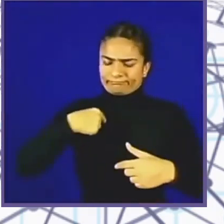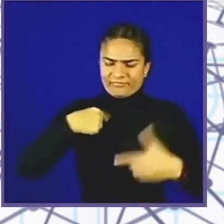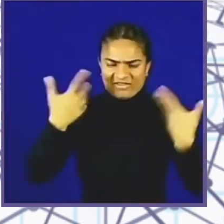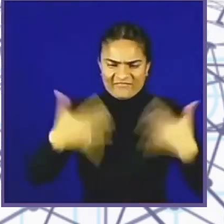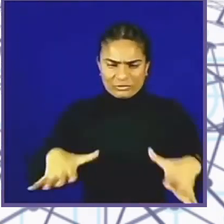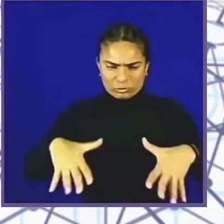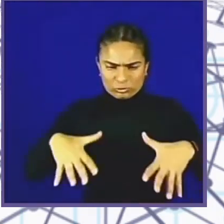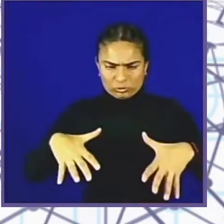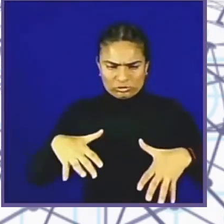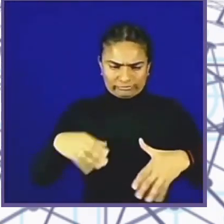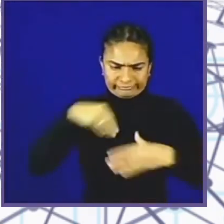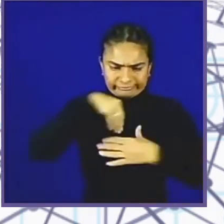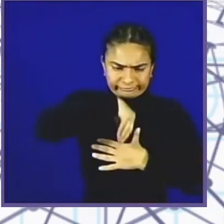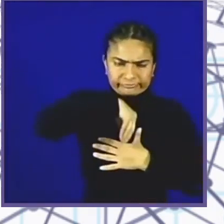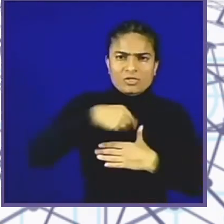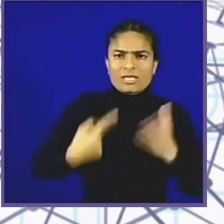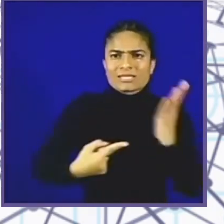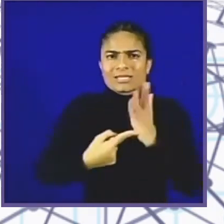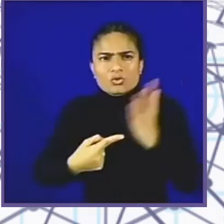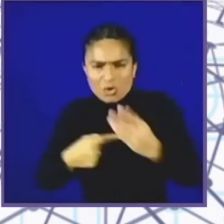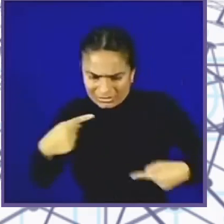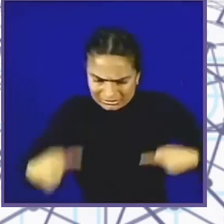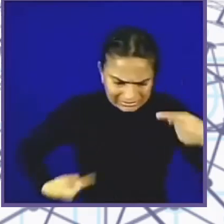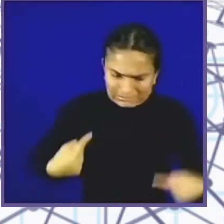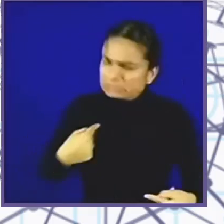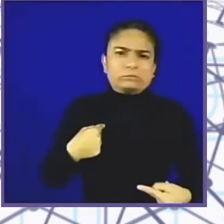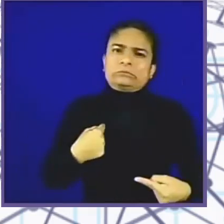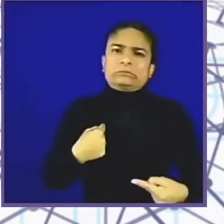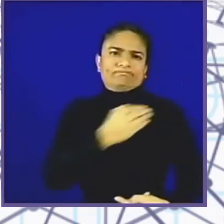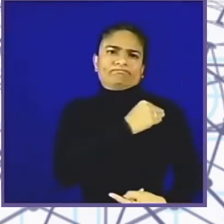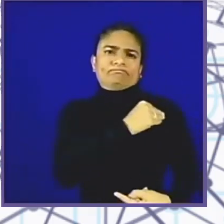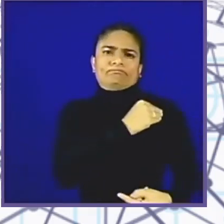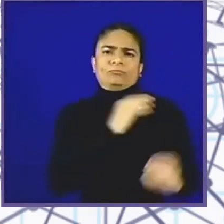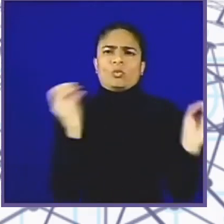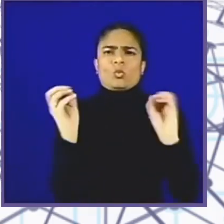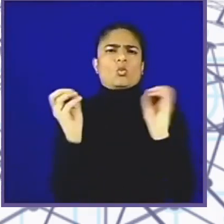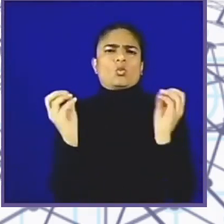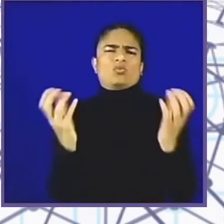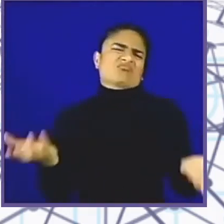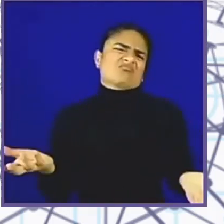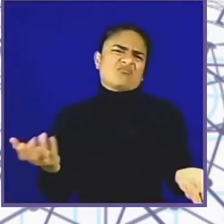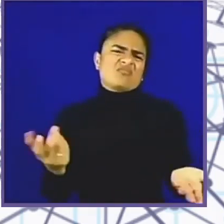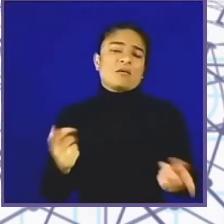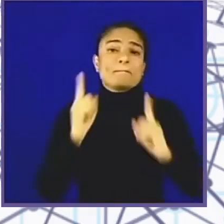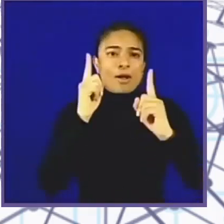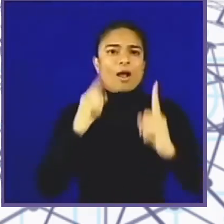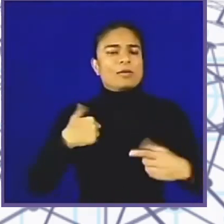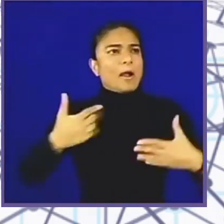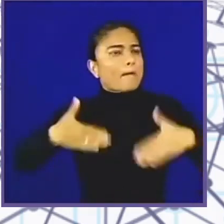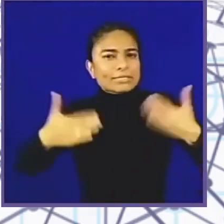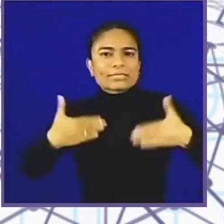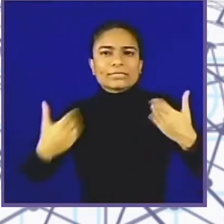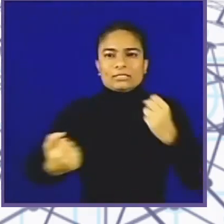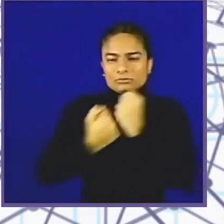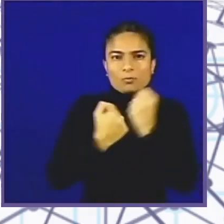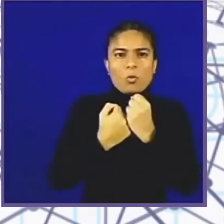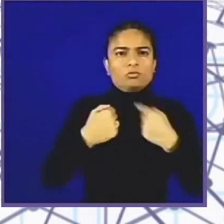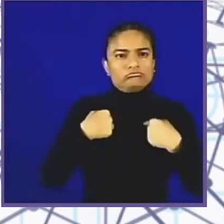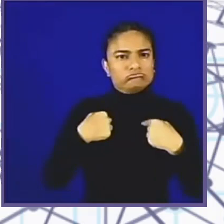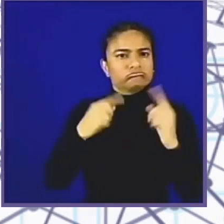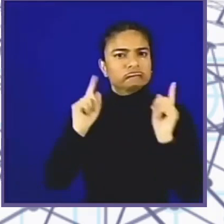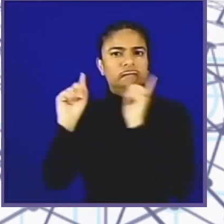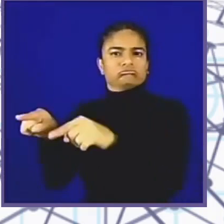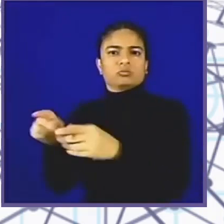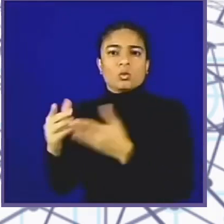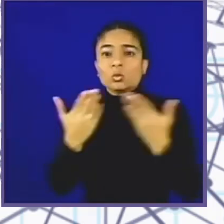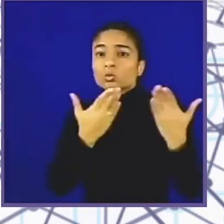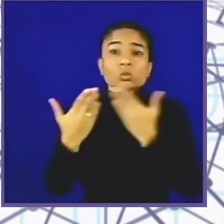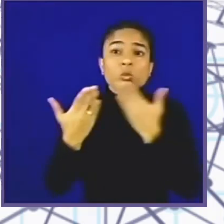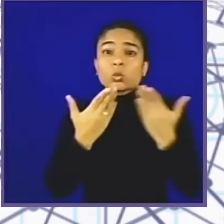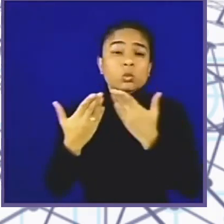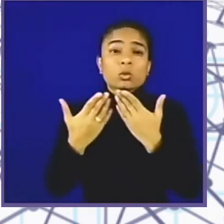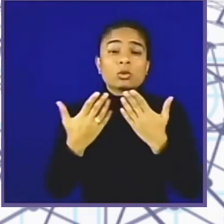go to school. And even though every level of education was a fight, or what was my rights,